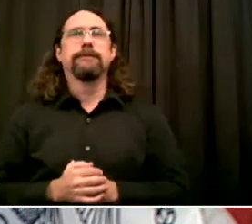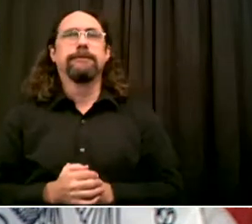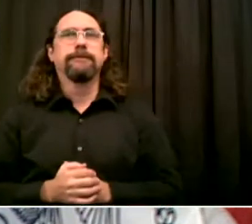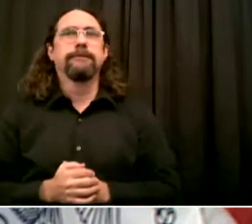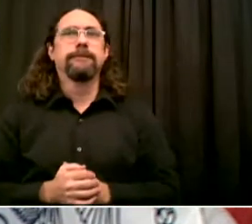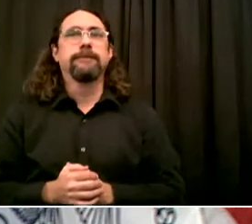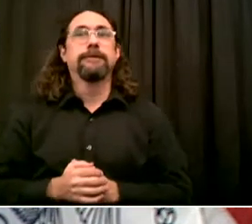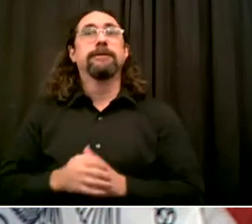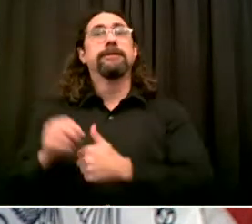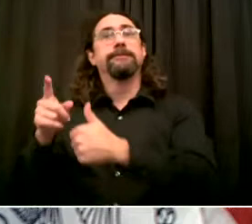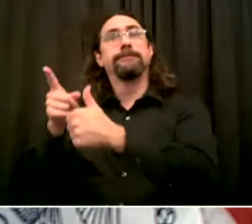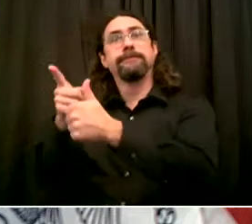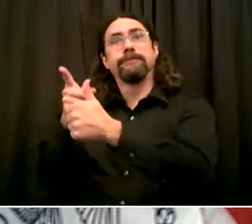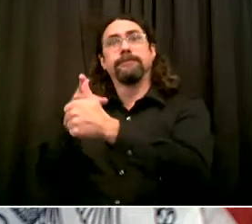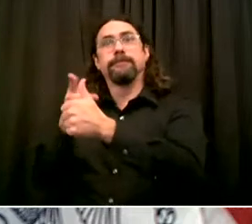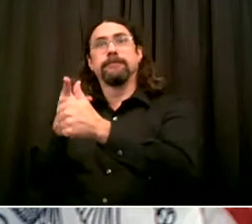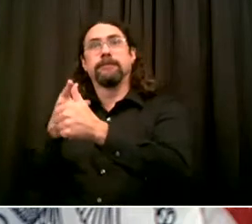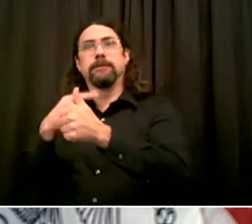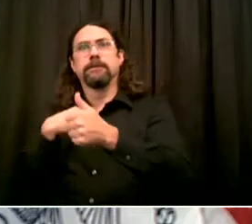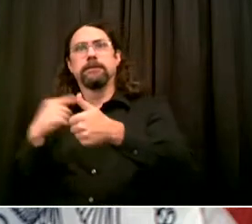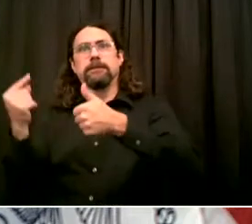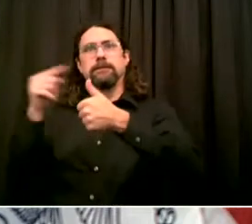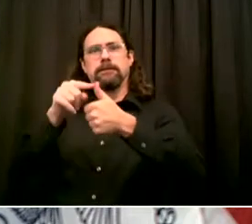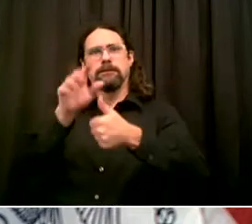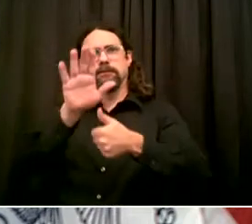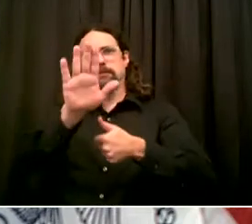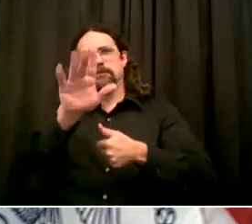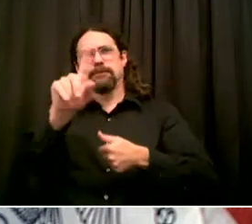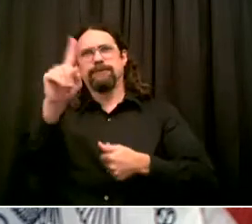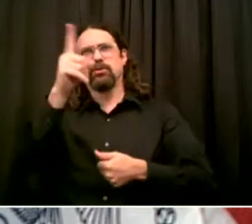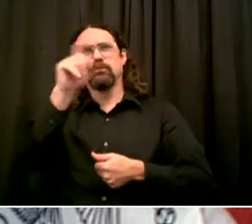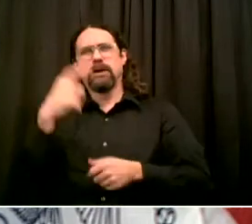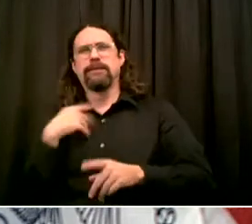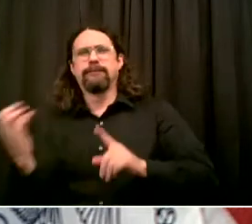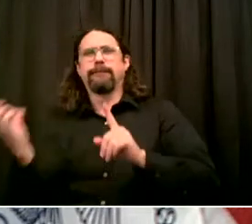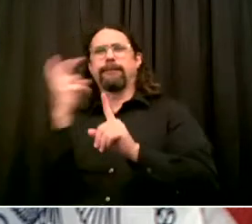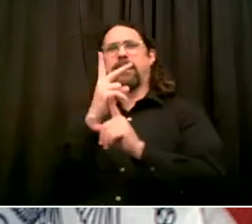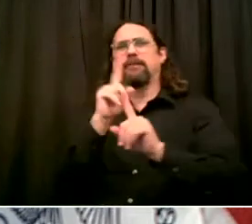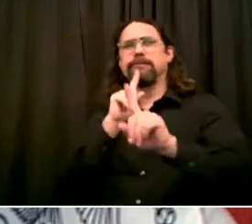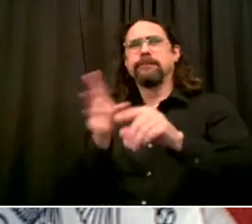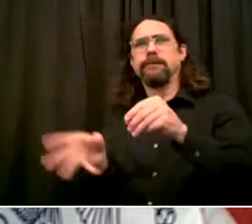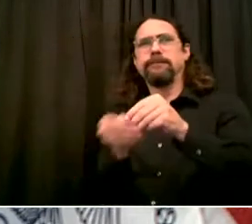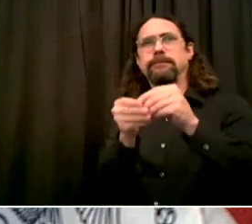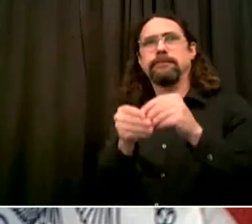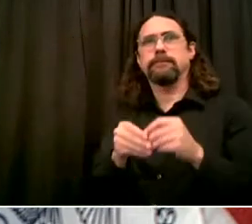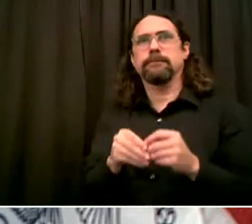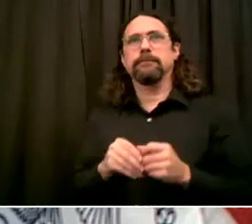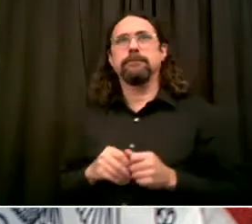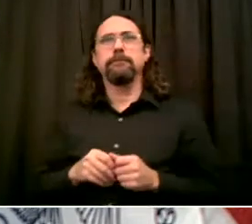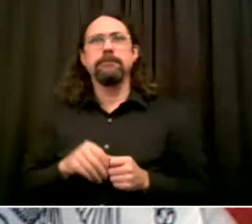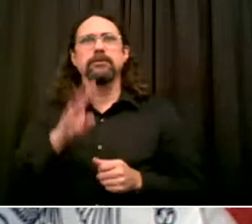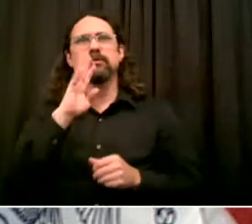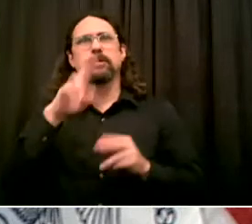QUEENS, WHERE WE WERE SEEING A PROBLEM, THERE IS A A LL OTOOF APPEAL TO THE COMMUNITY TO GET TESTED..